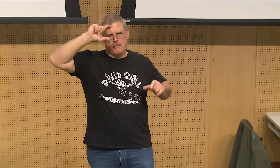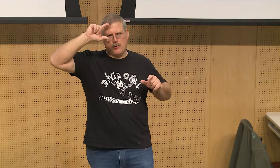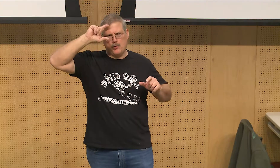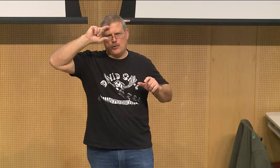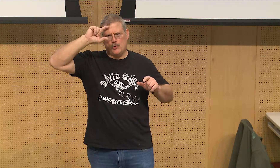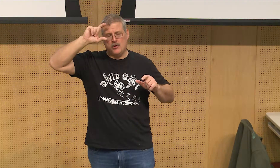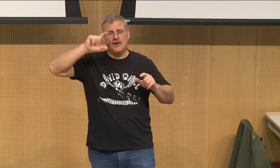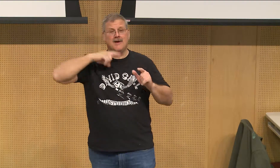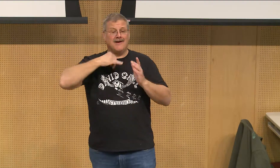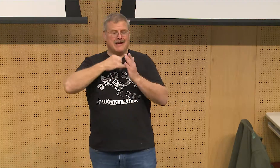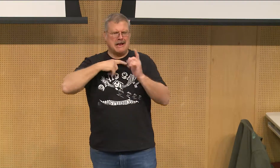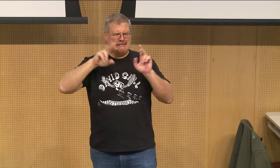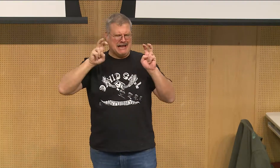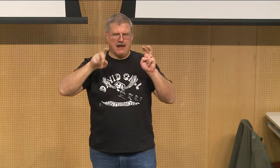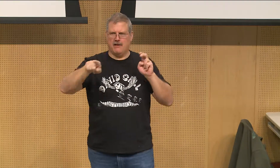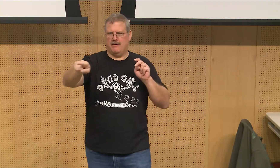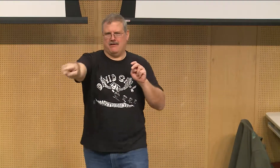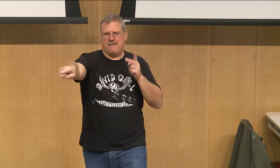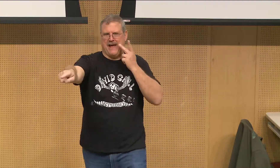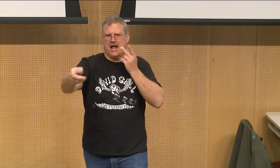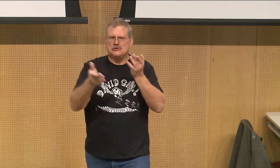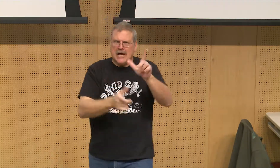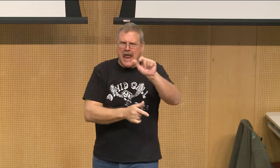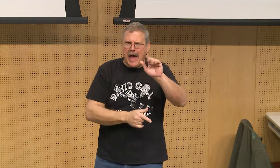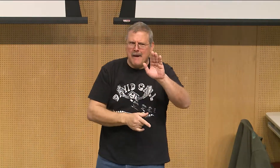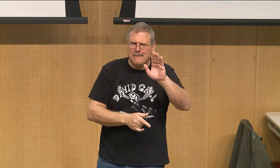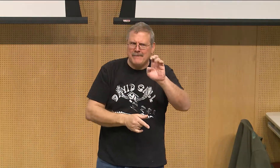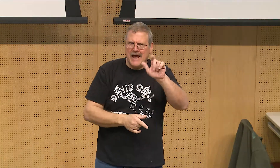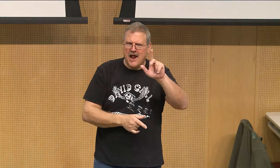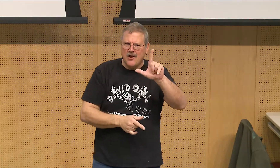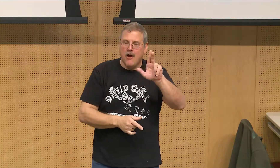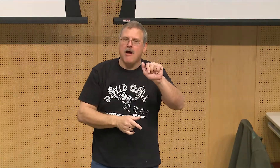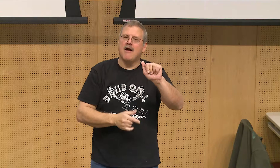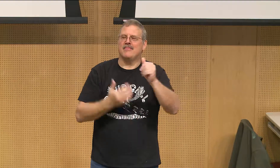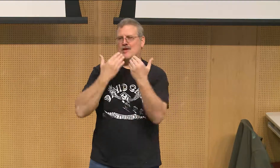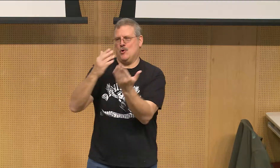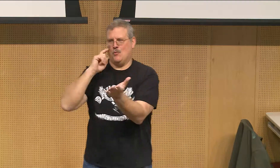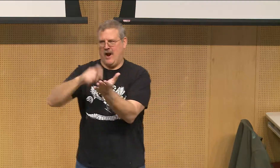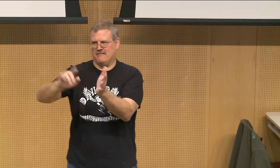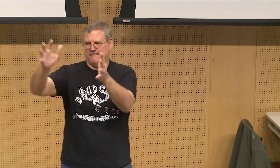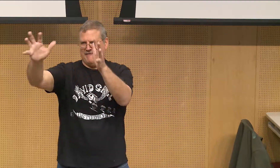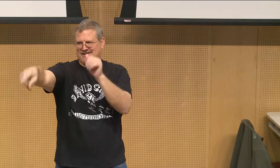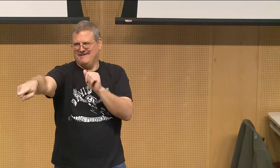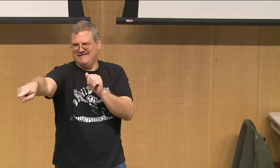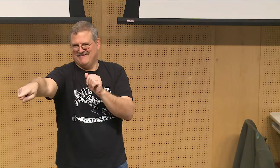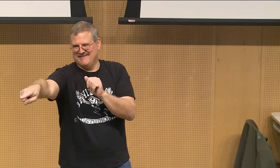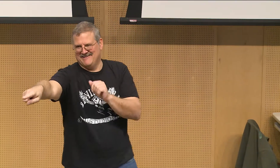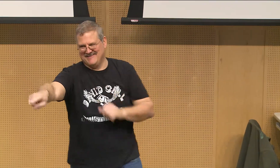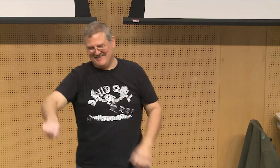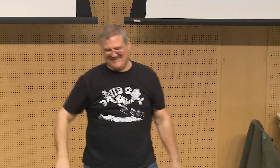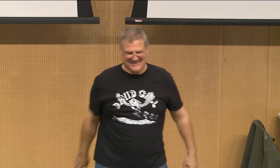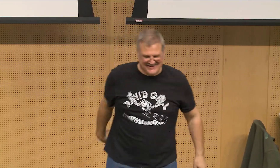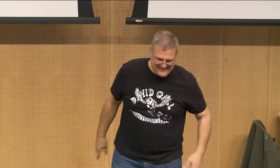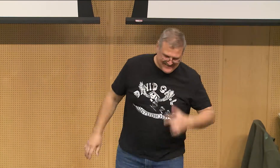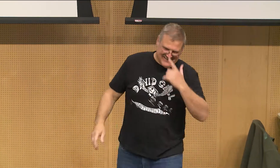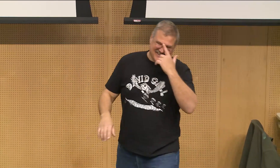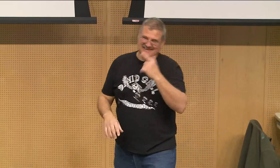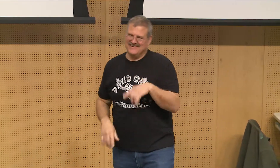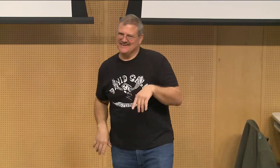the beautiful moon. The title, Patti came up with, so I want to provide recognition